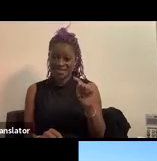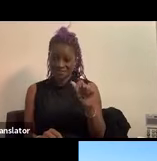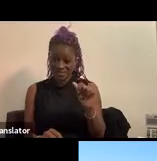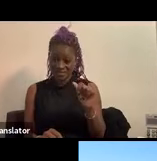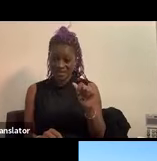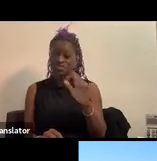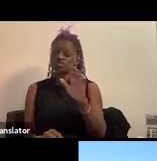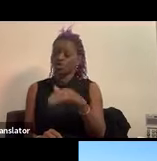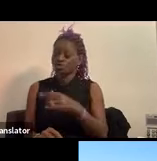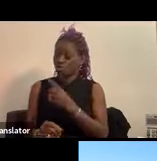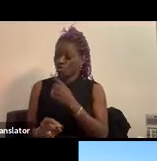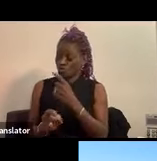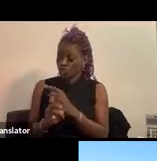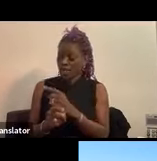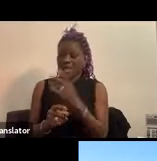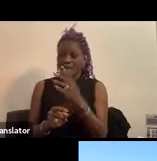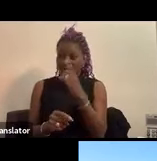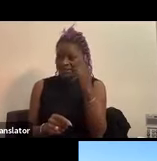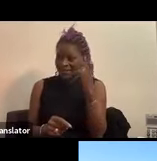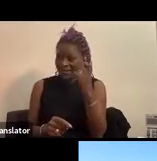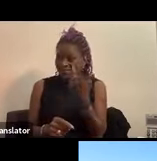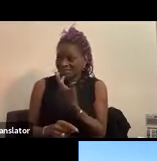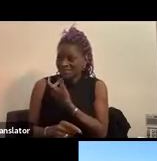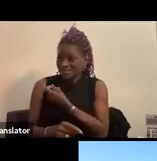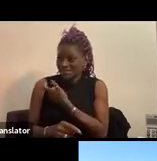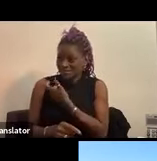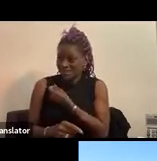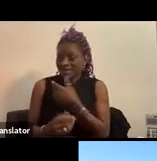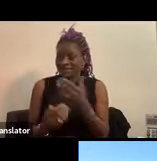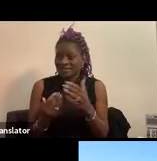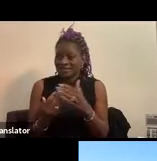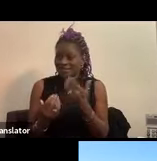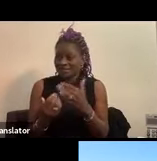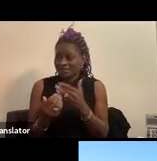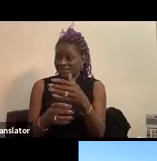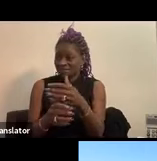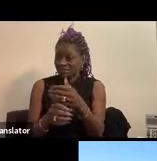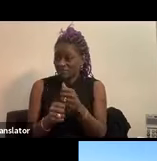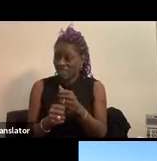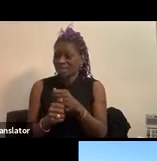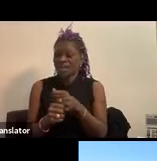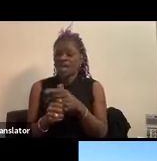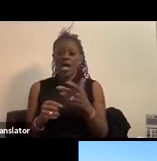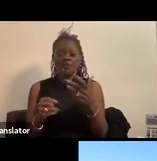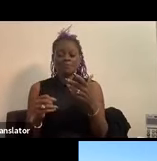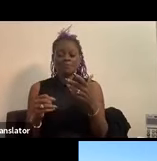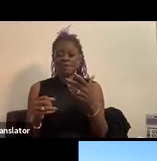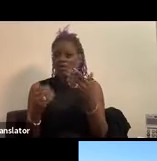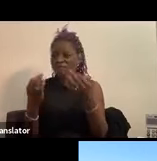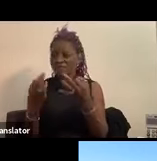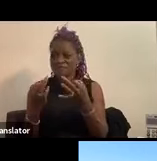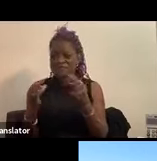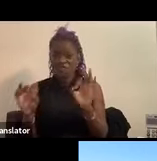is so widely available right now and we're even offering it as free admission to the county fairs, we hope people take advantage of that.